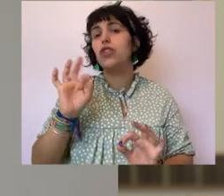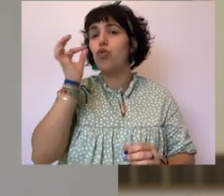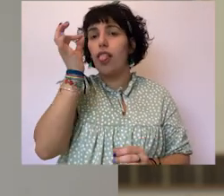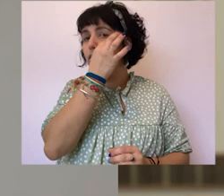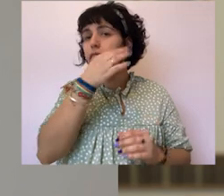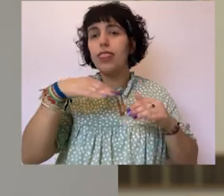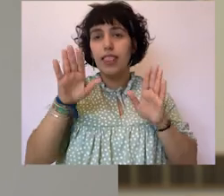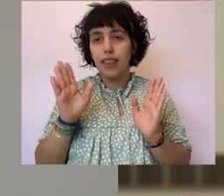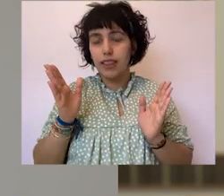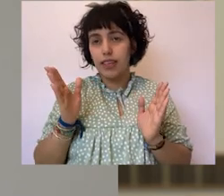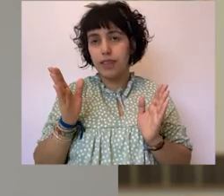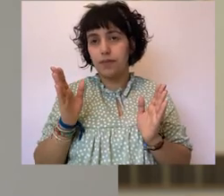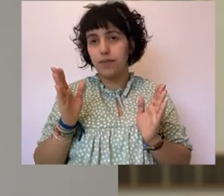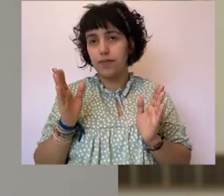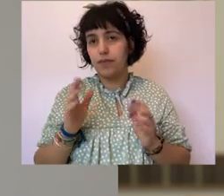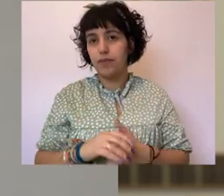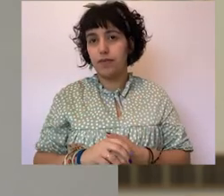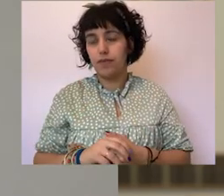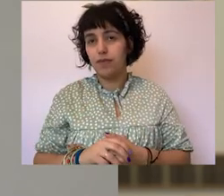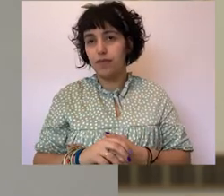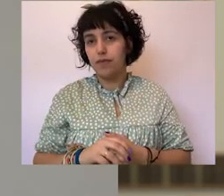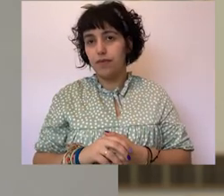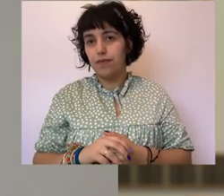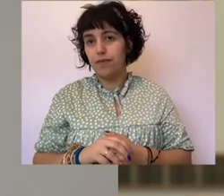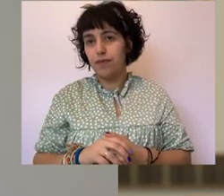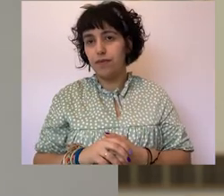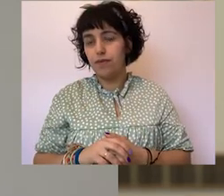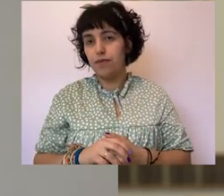does not appear in today's politics either.